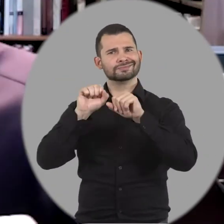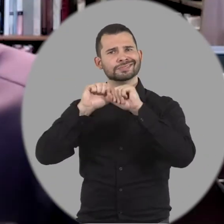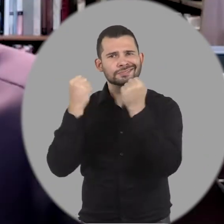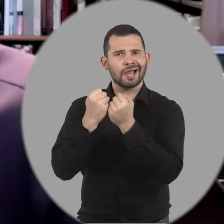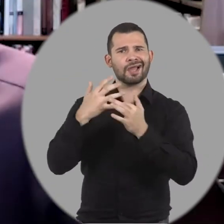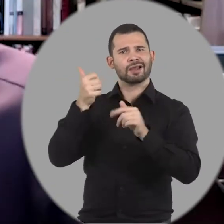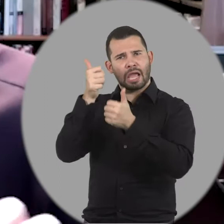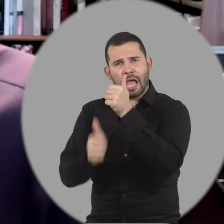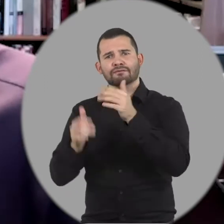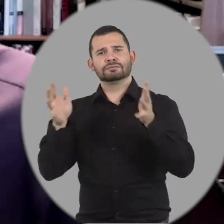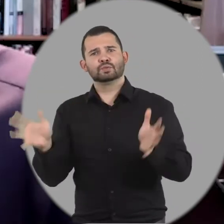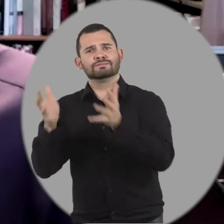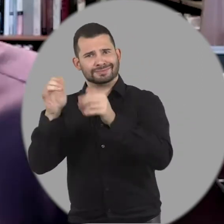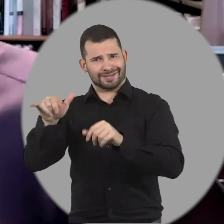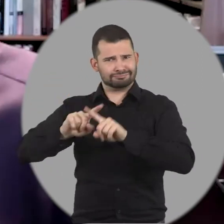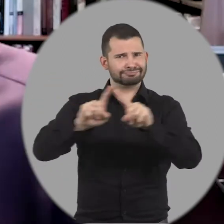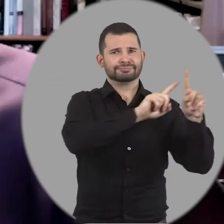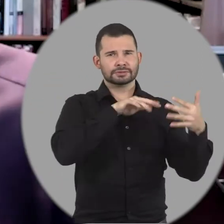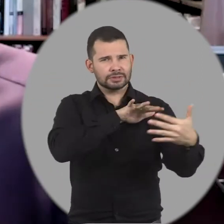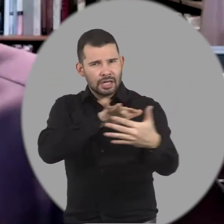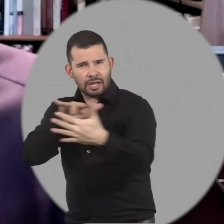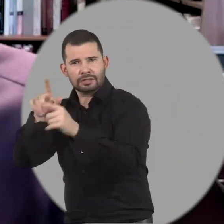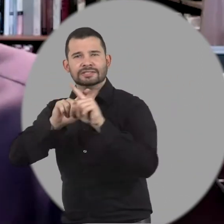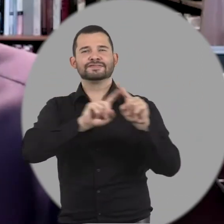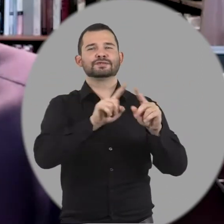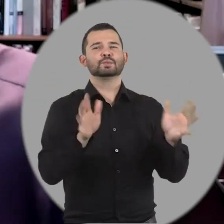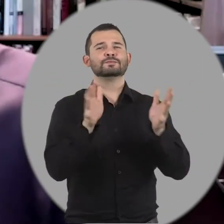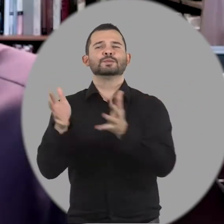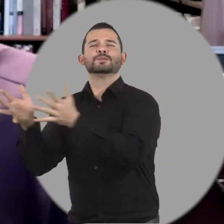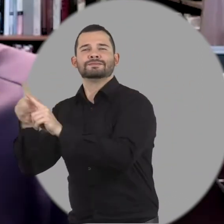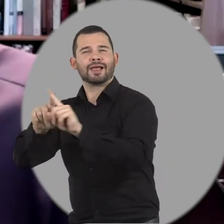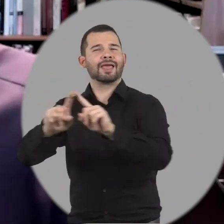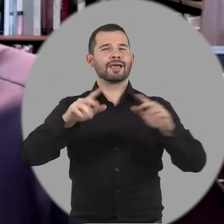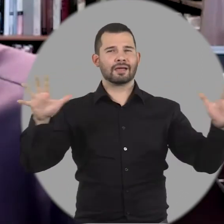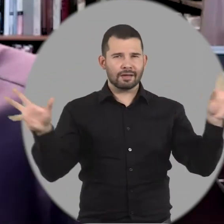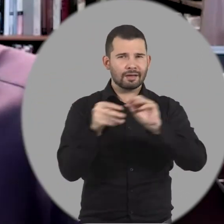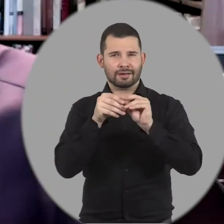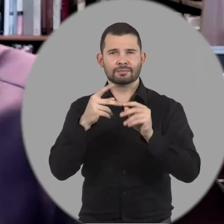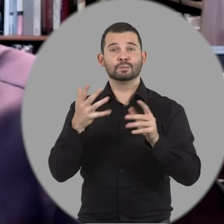and the movements that tend to be successful are the ones that find a way to reconcile.